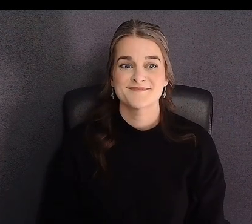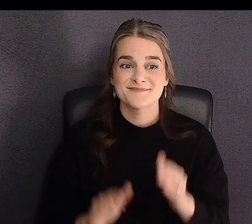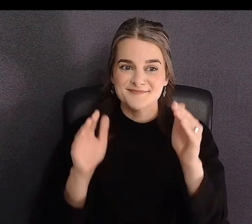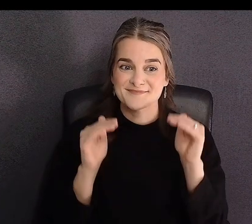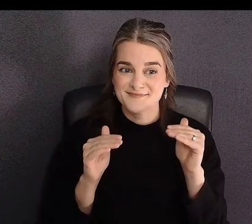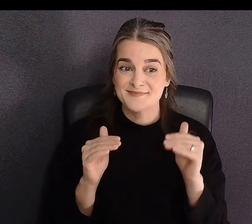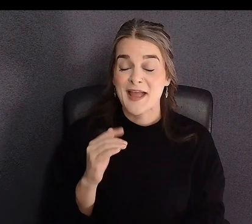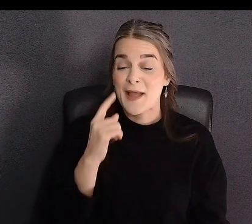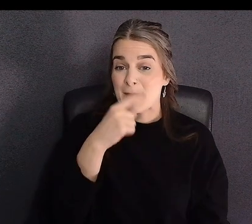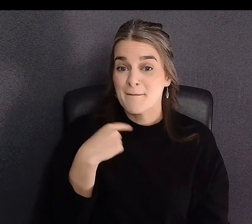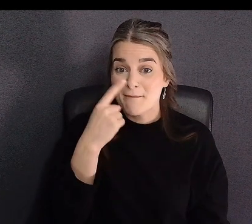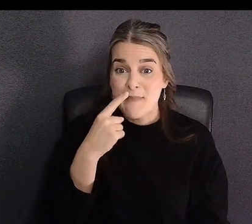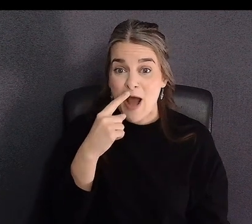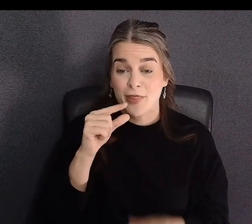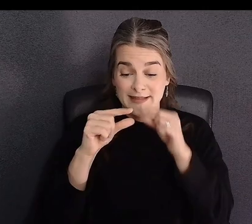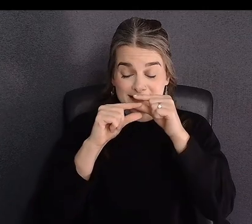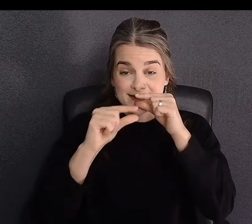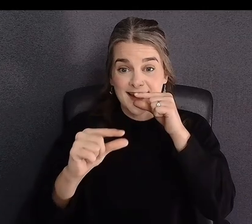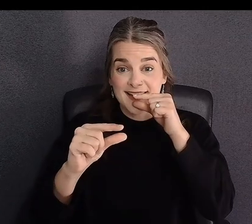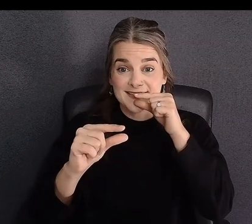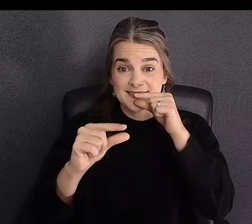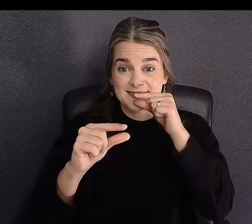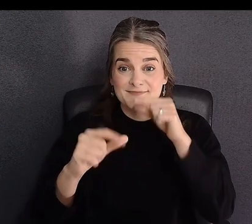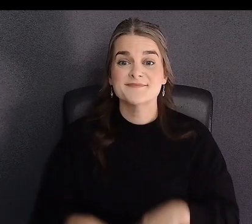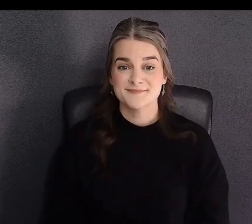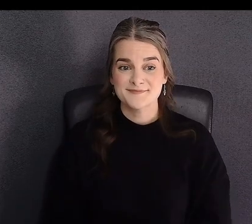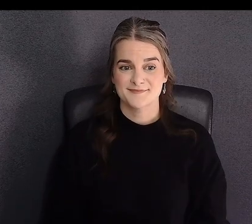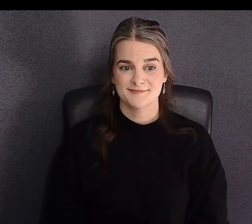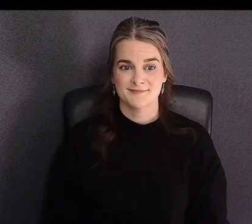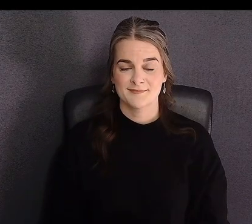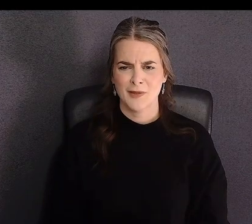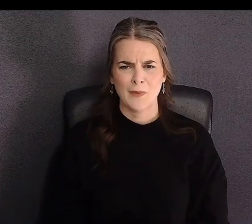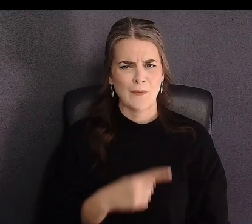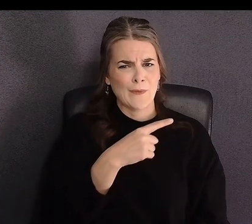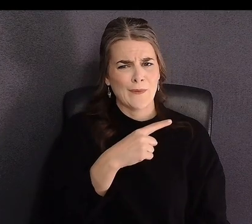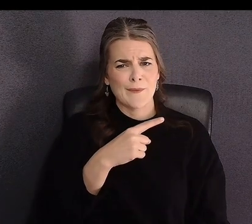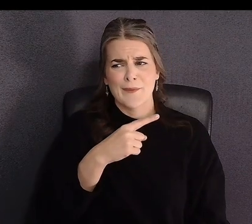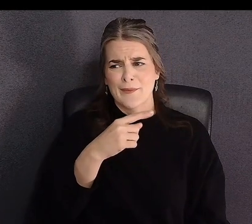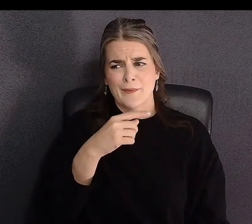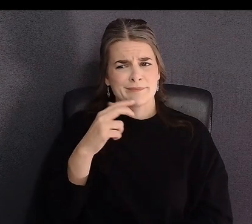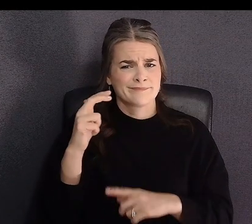And the next one is mouthsticks. So they're a great option for folks that